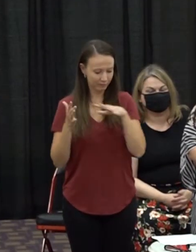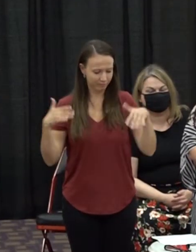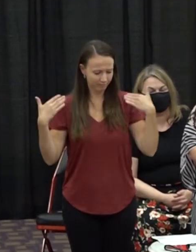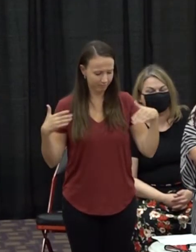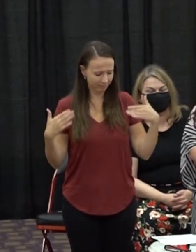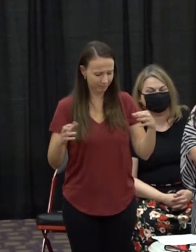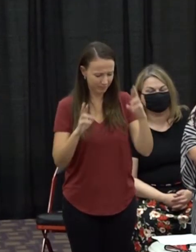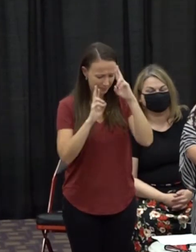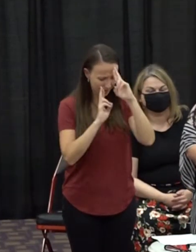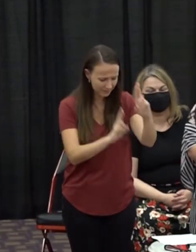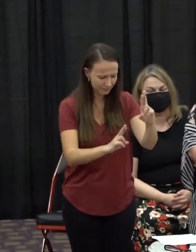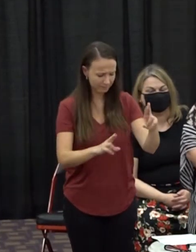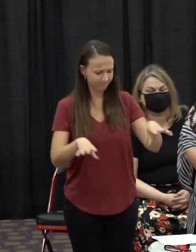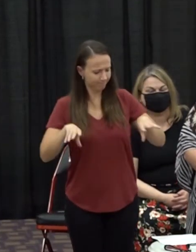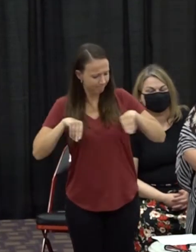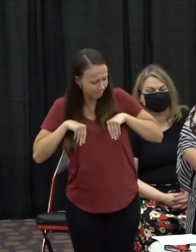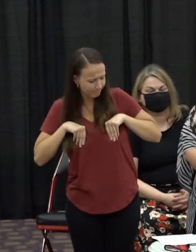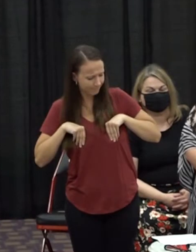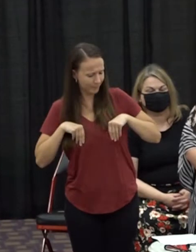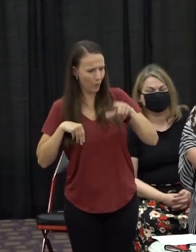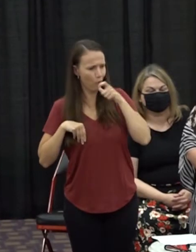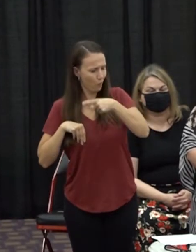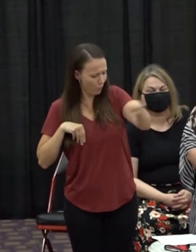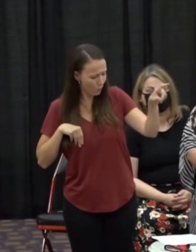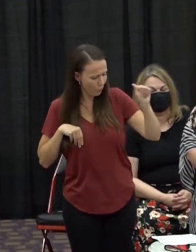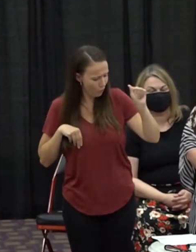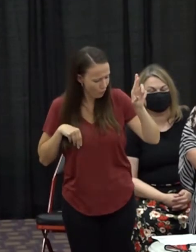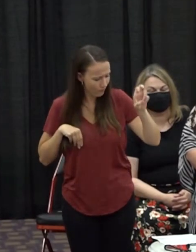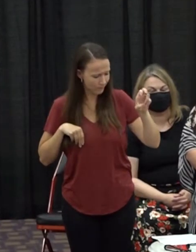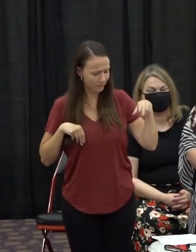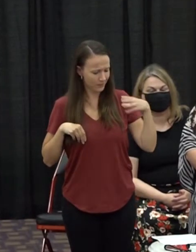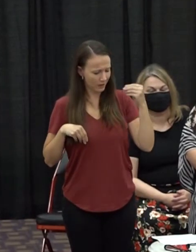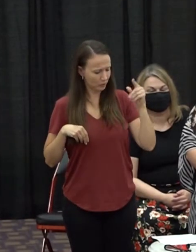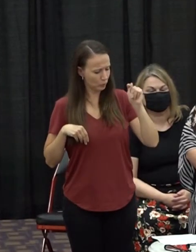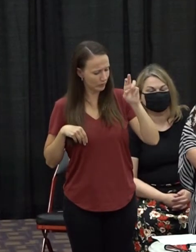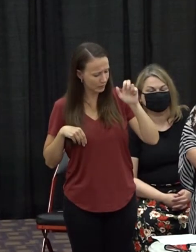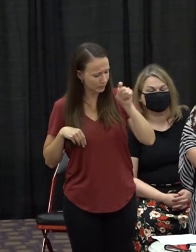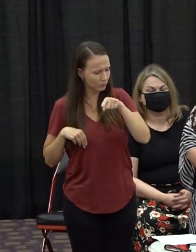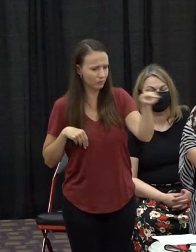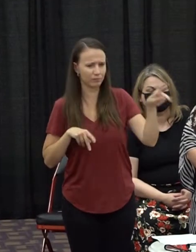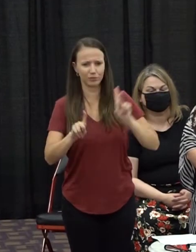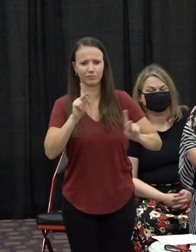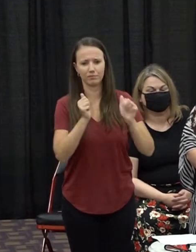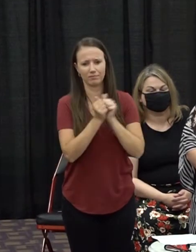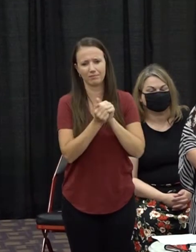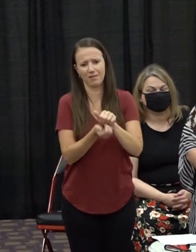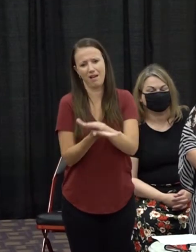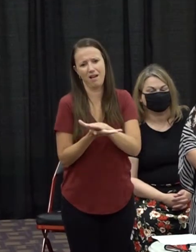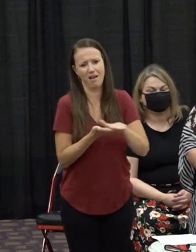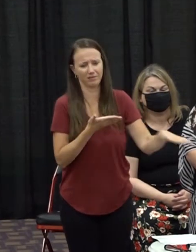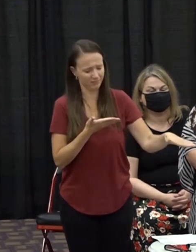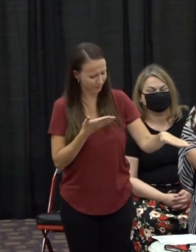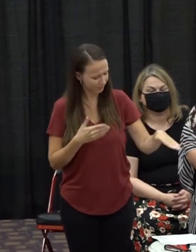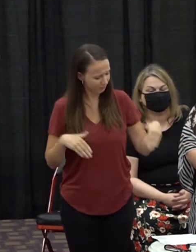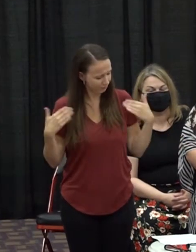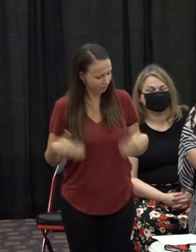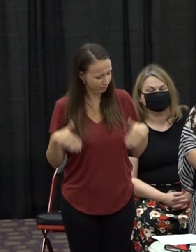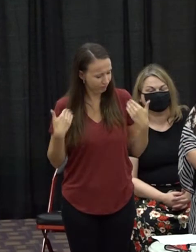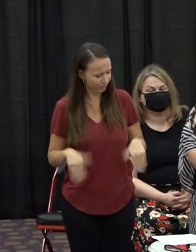And the Respectful award is a student who is really accepting of everyone, and who they are.